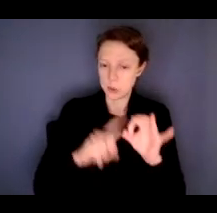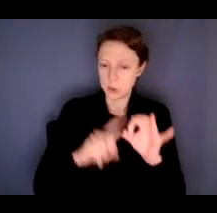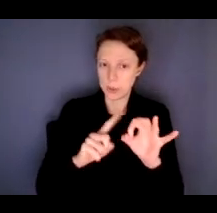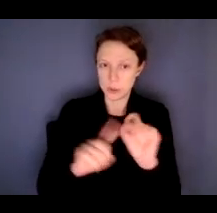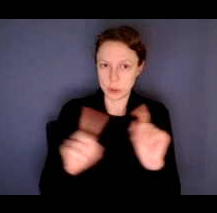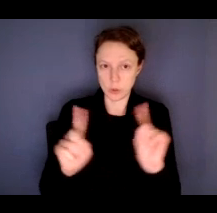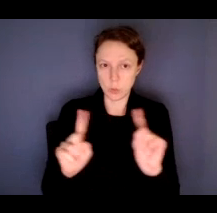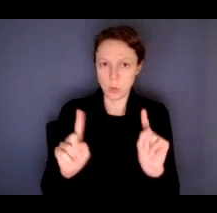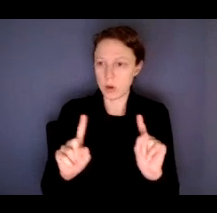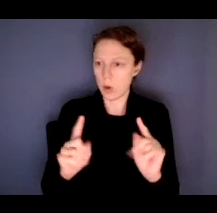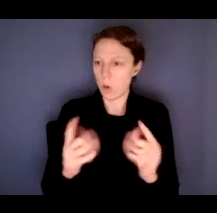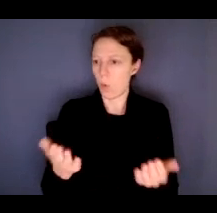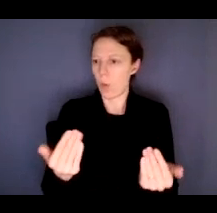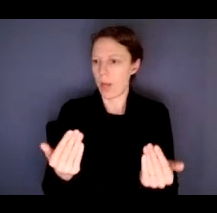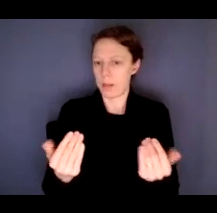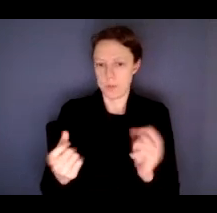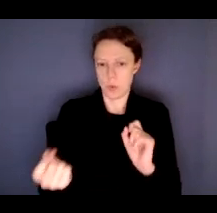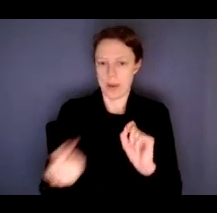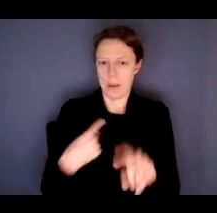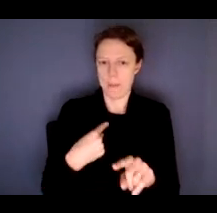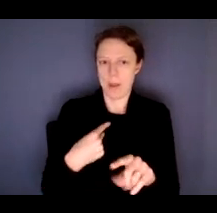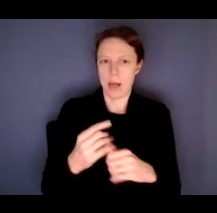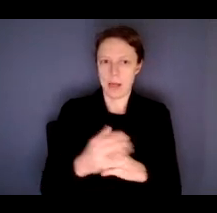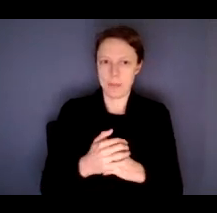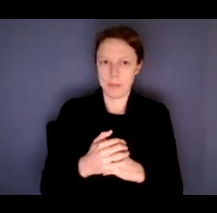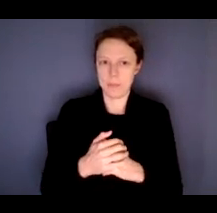welcome to email your question through. The email is webinars@legalaid.qld.gov.au.